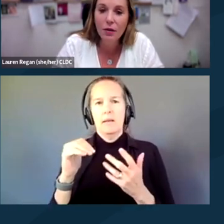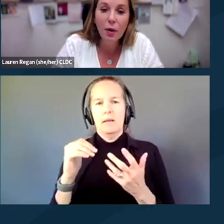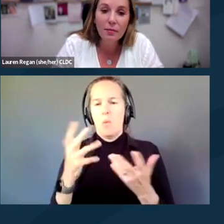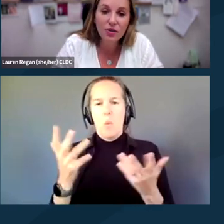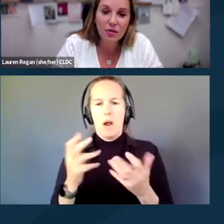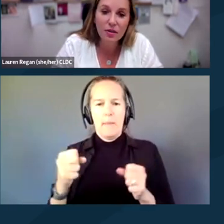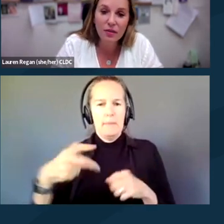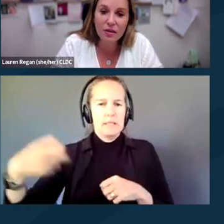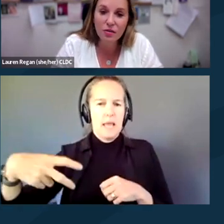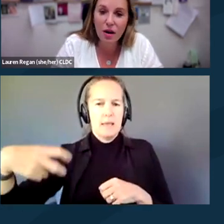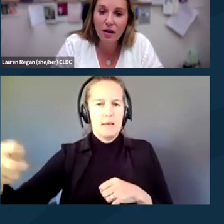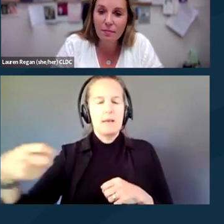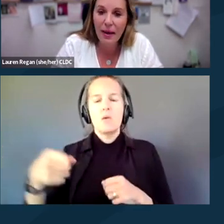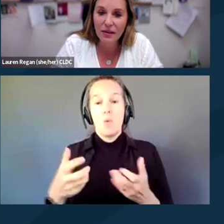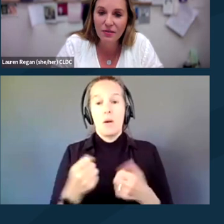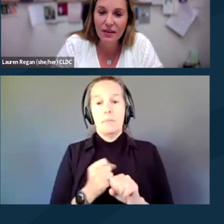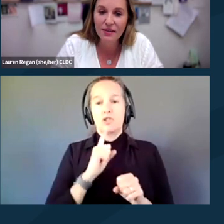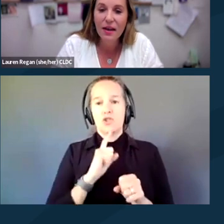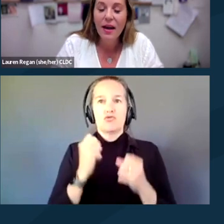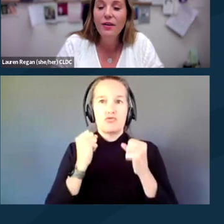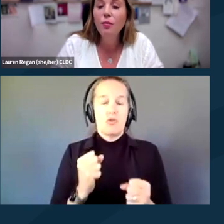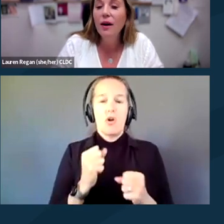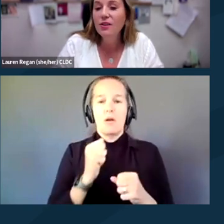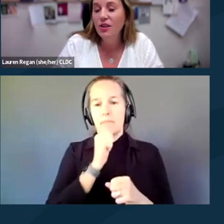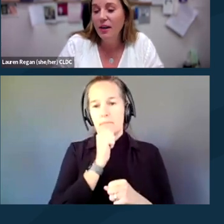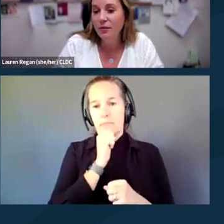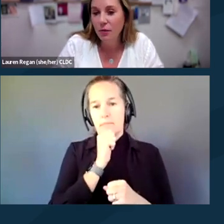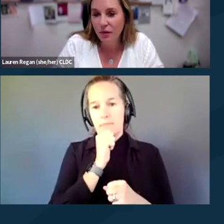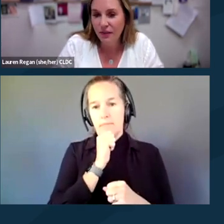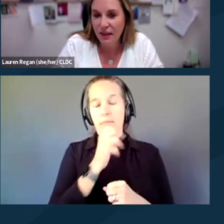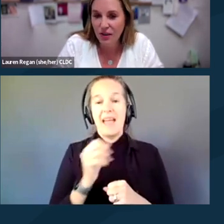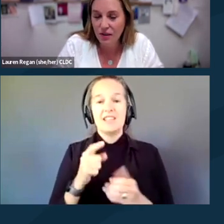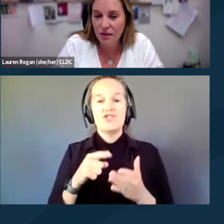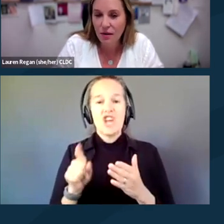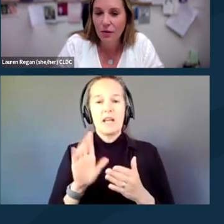you wanna make sure that you've got a strong passphrase, and you wanna check your notifications.